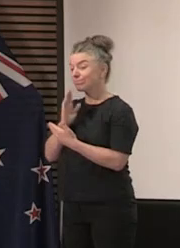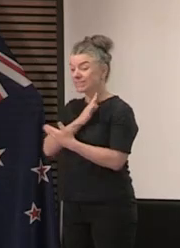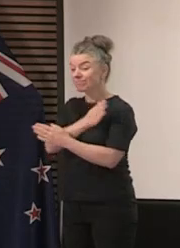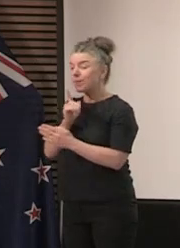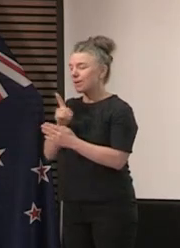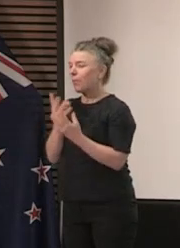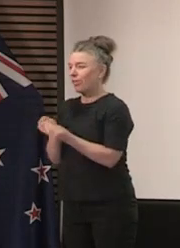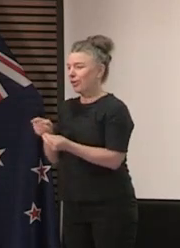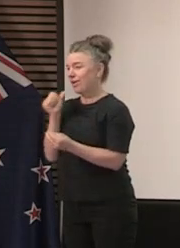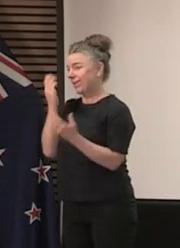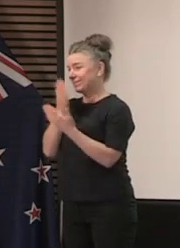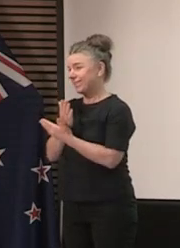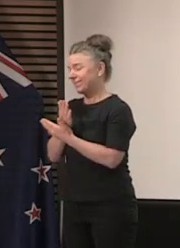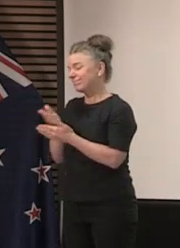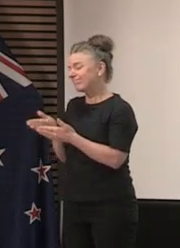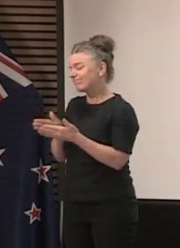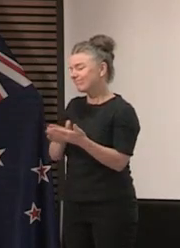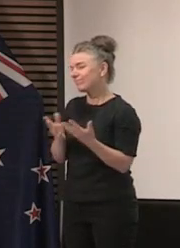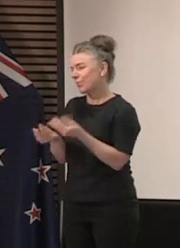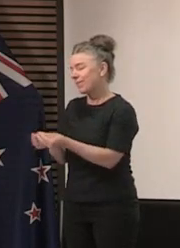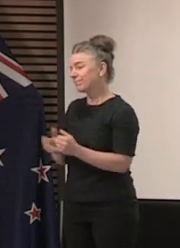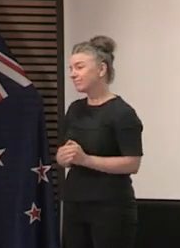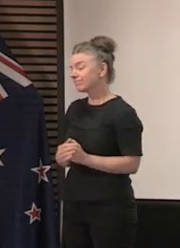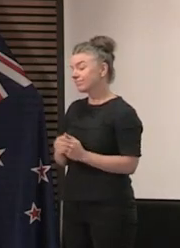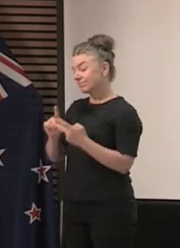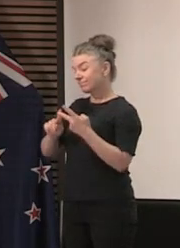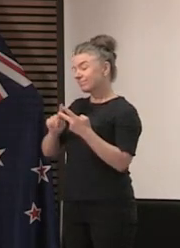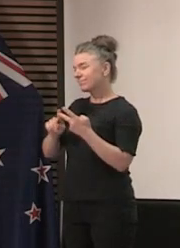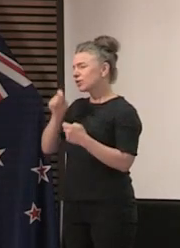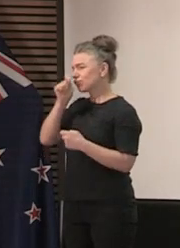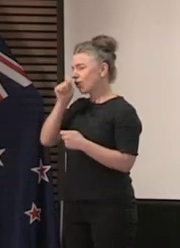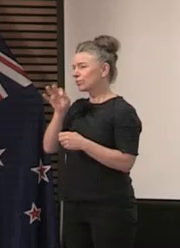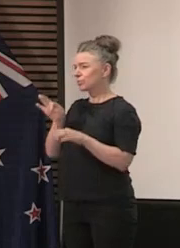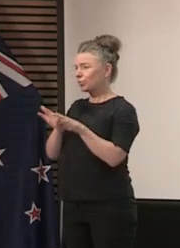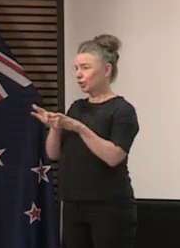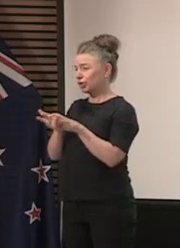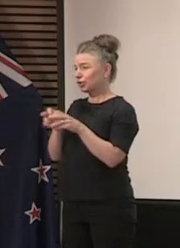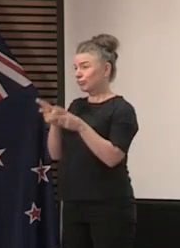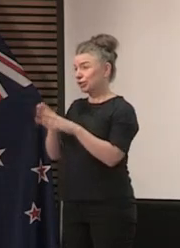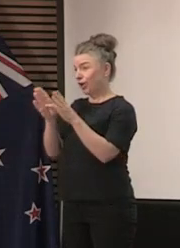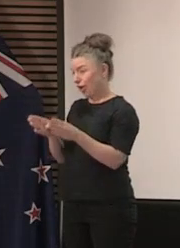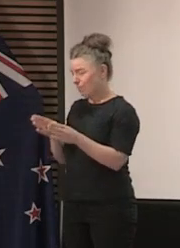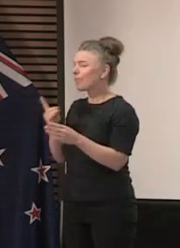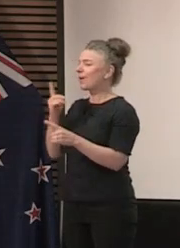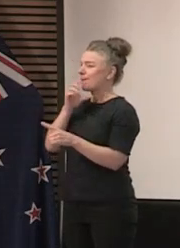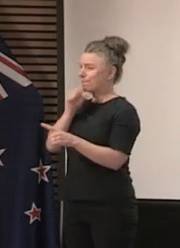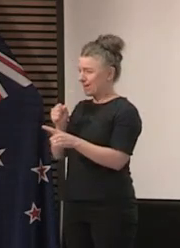for them to be with her last night as she passed away. The second death is a resident